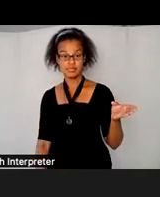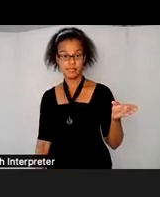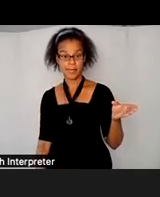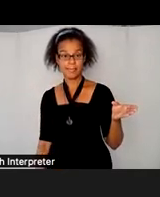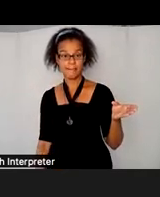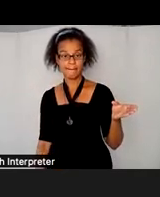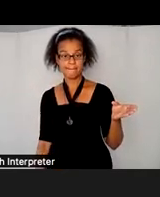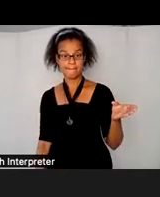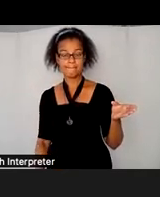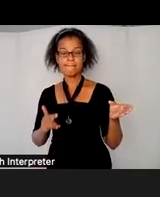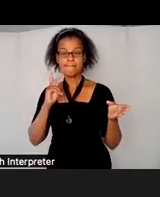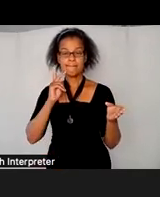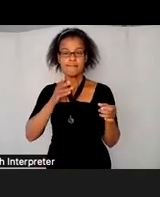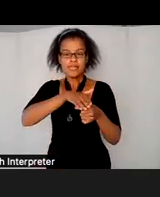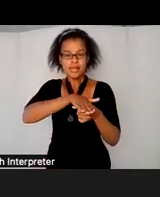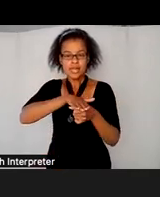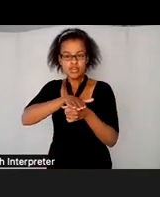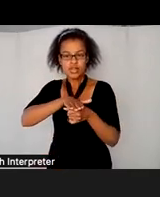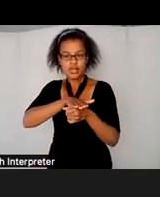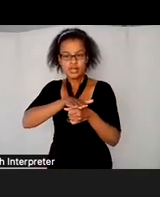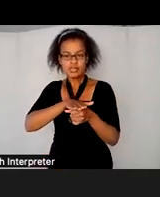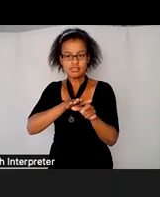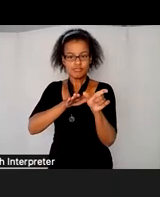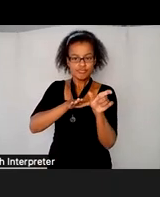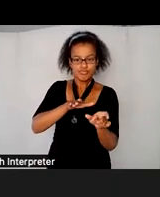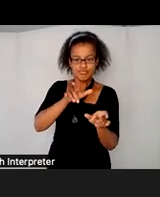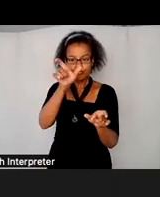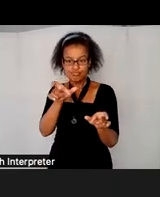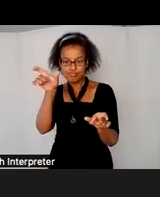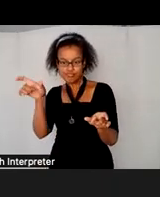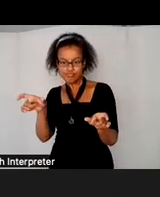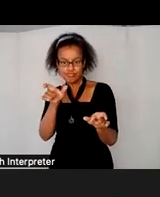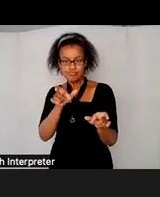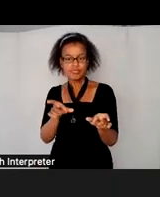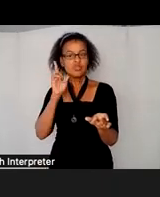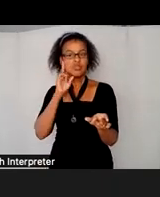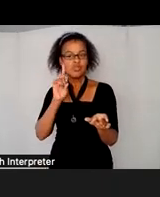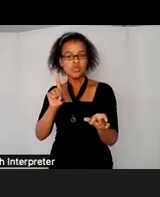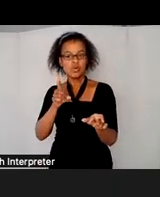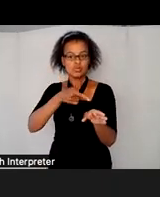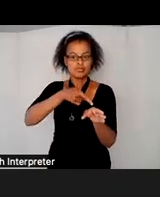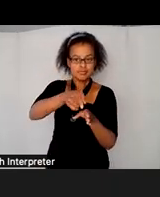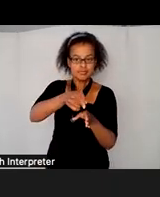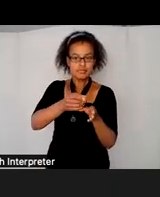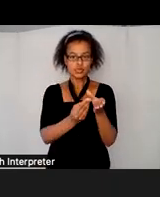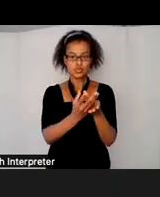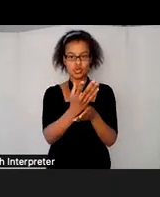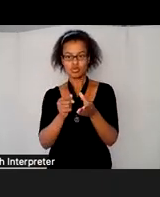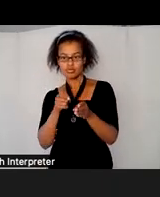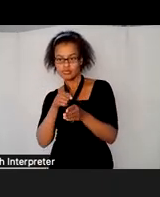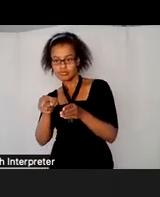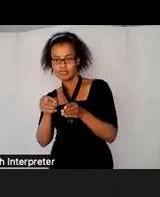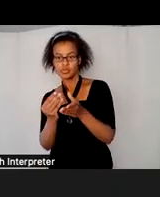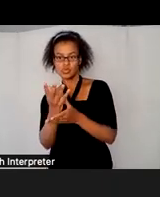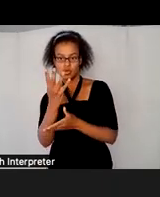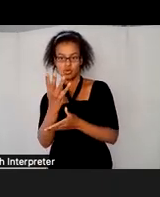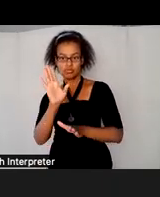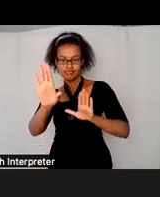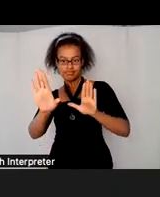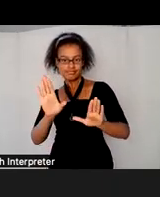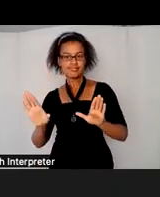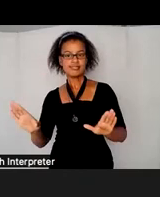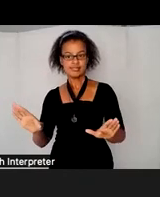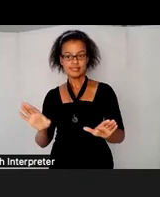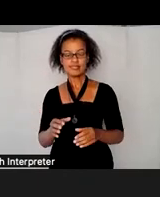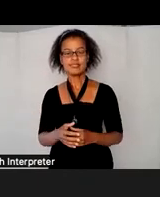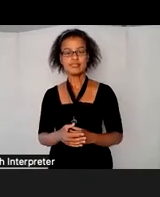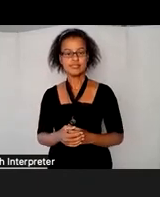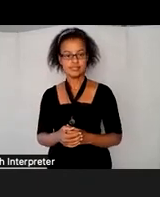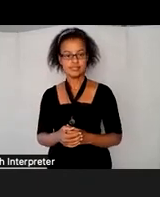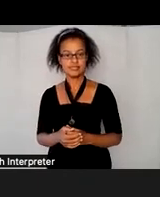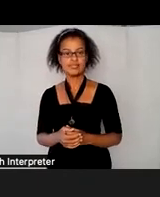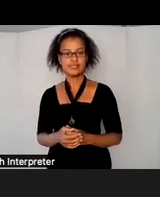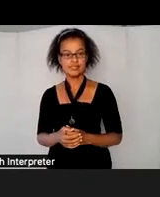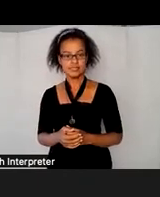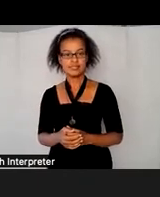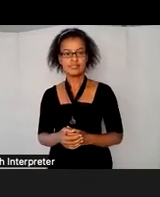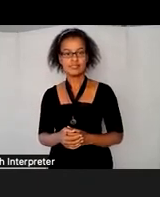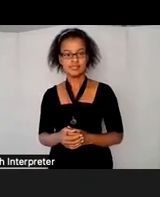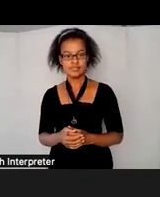spaces that we have as well as the different community garden or educational garden plots